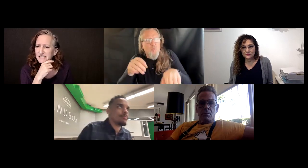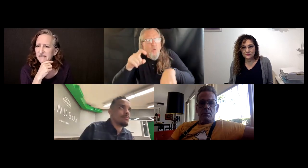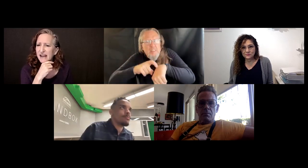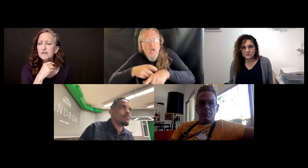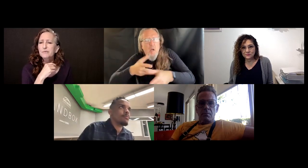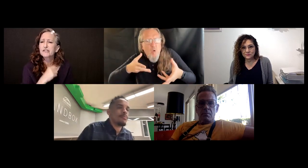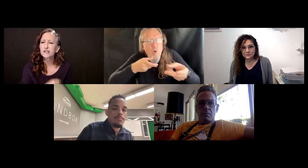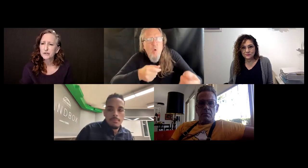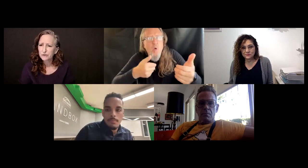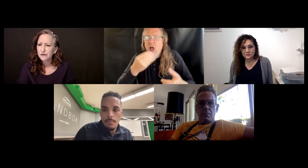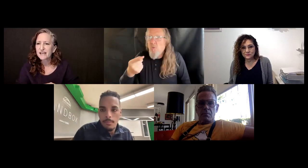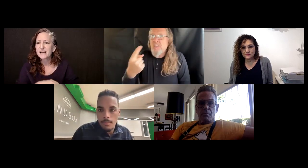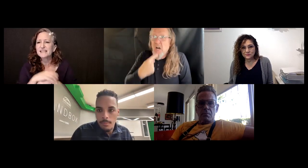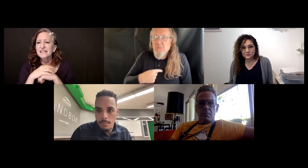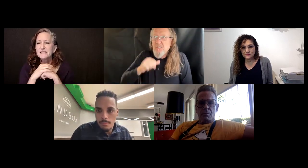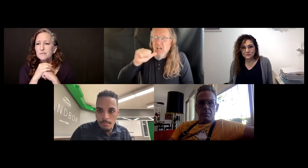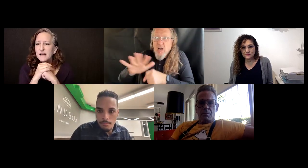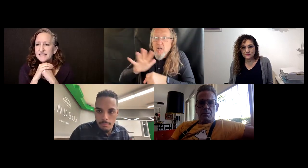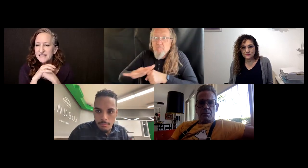I have to bring 2, and then I need to caption.